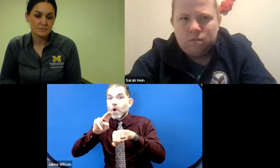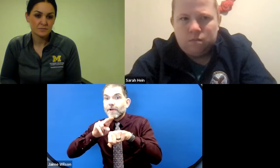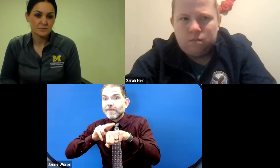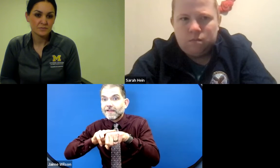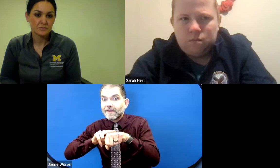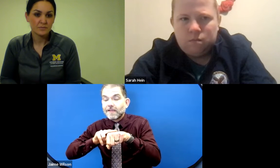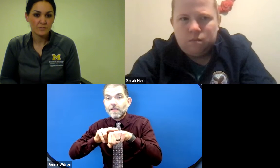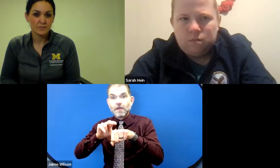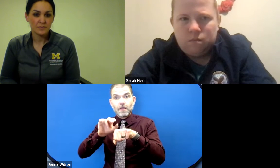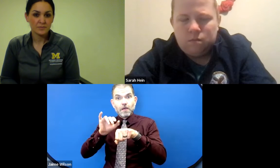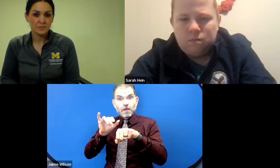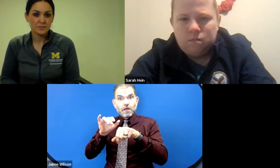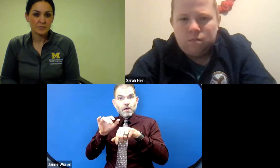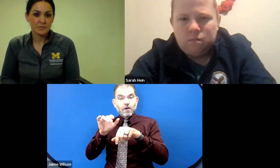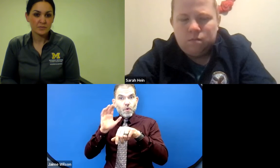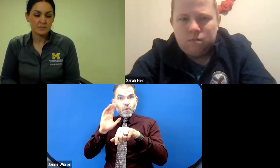ASL Interpreter: So what happens is that there's a build up